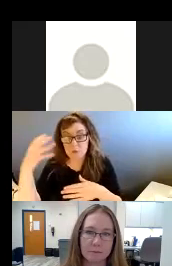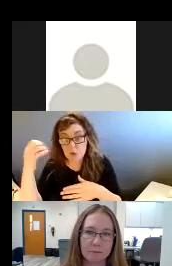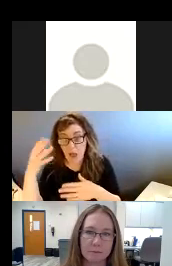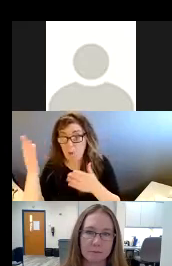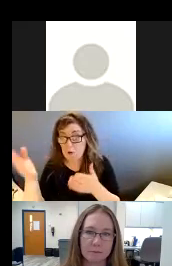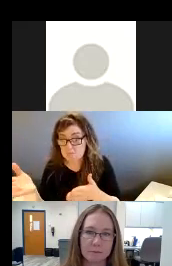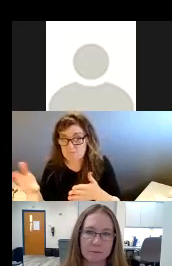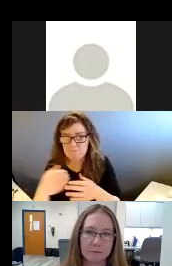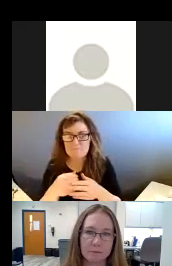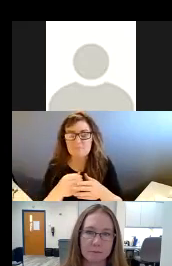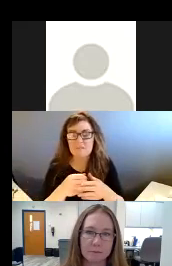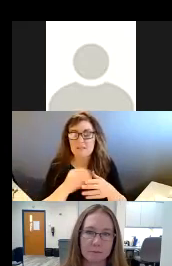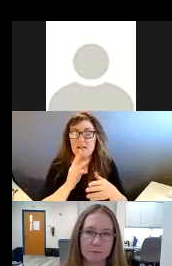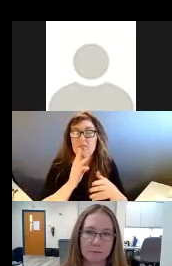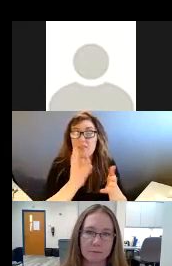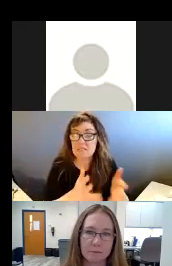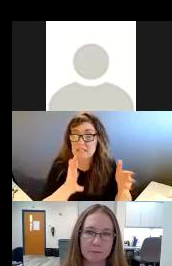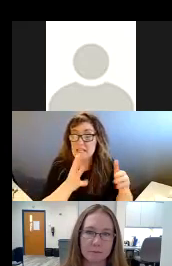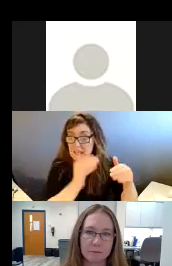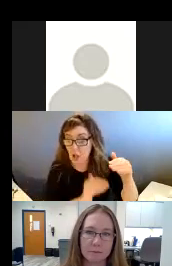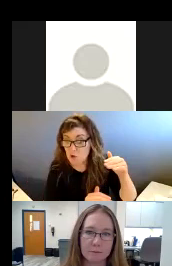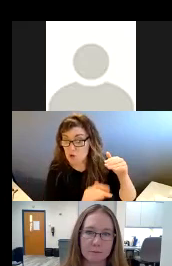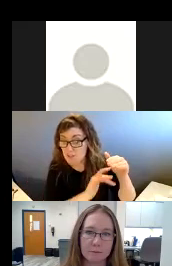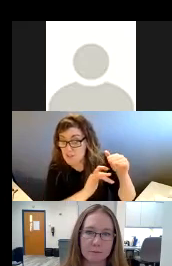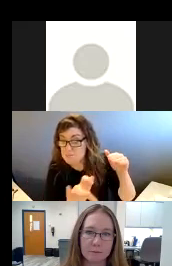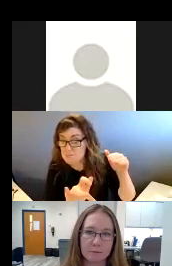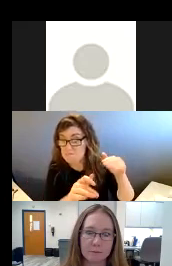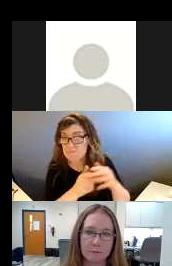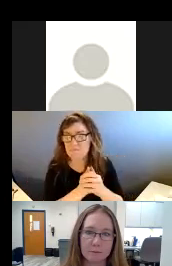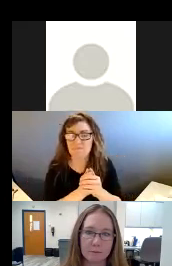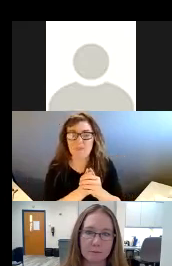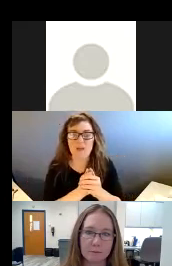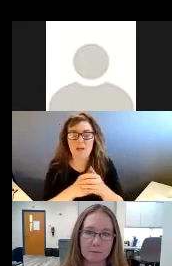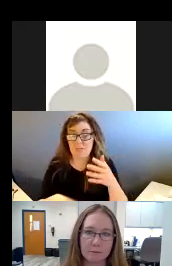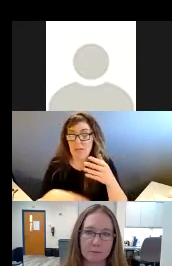SINK FOR THE PATIENT TO ROLL UP TO. THEY INSTALLED THESE CABINETS THAT CAN HOUSE